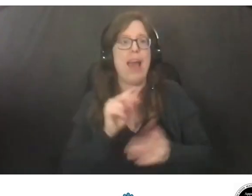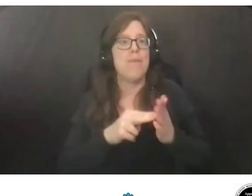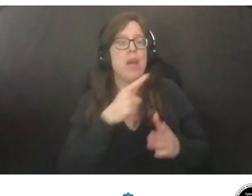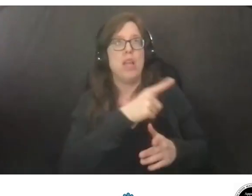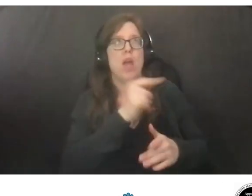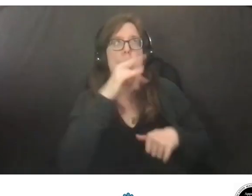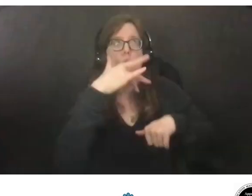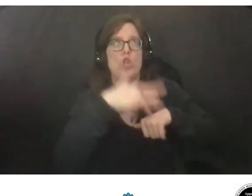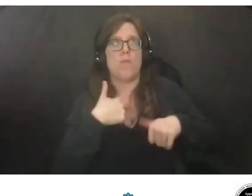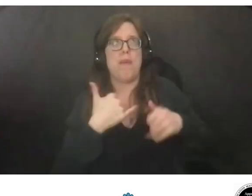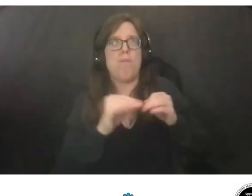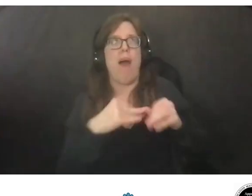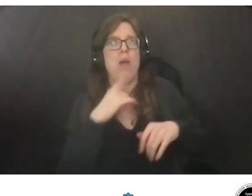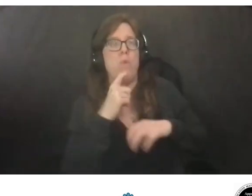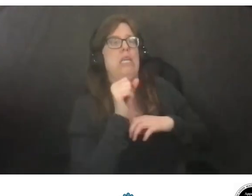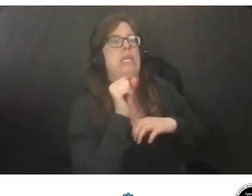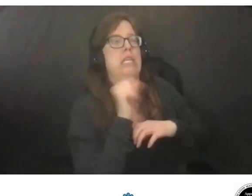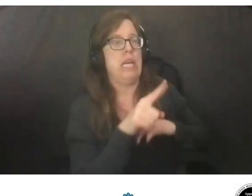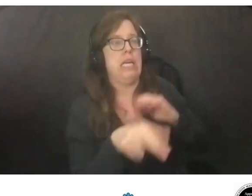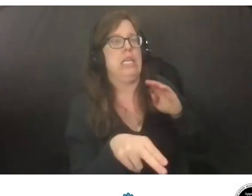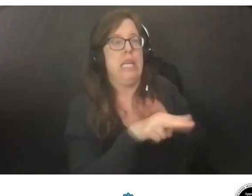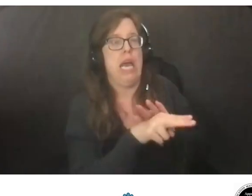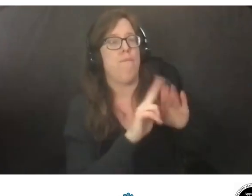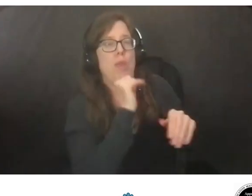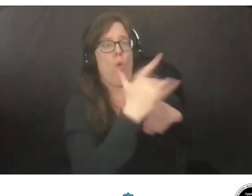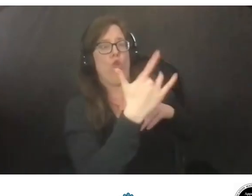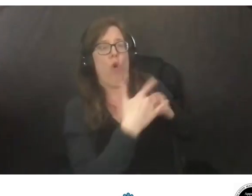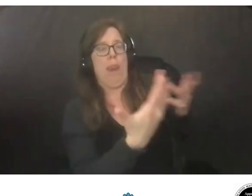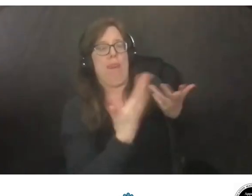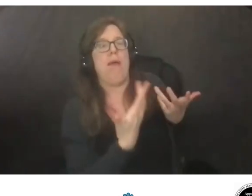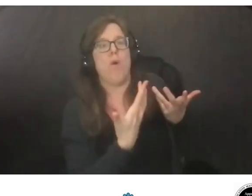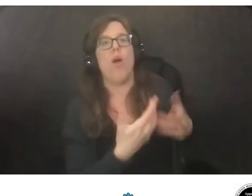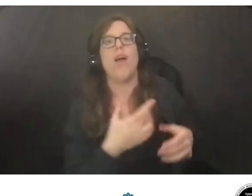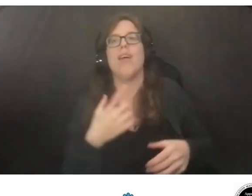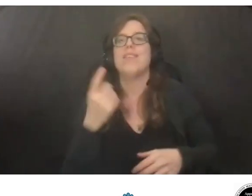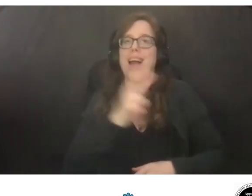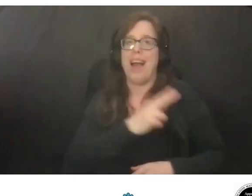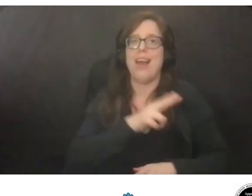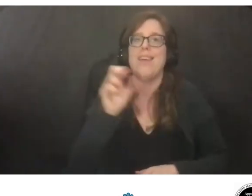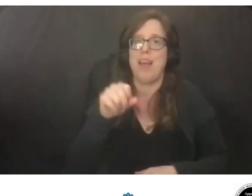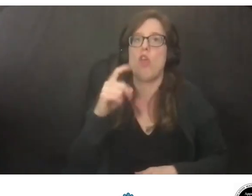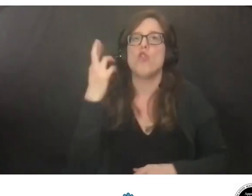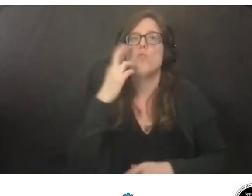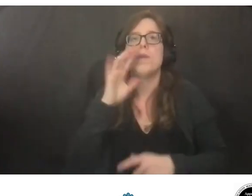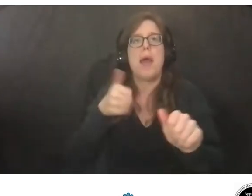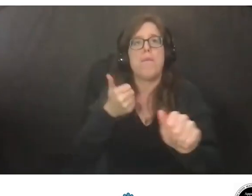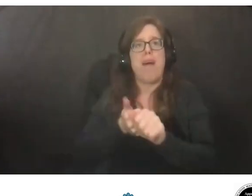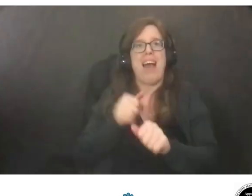Heidi: Exactly. So, there's always a reason behind that...those behaviors, and it's important